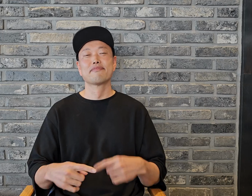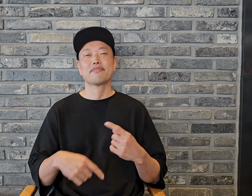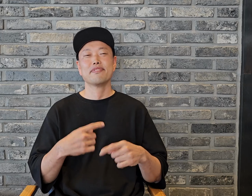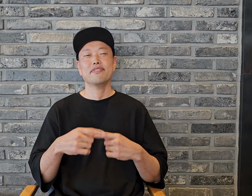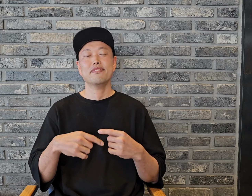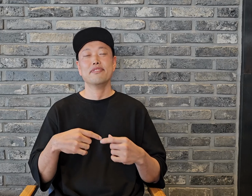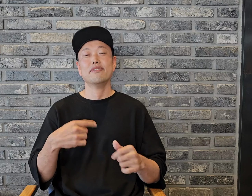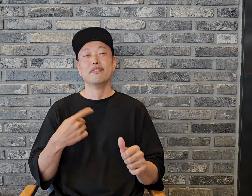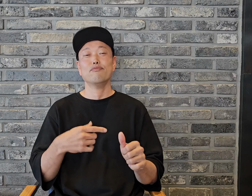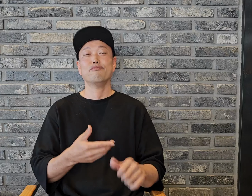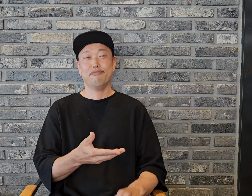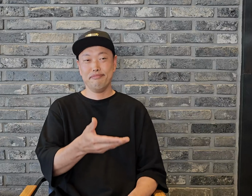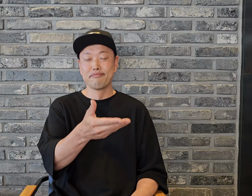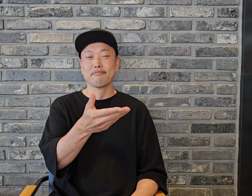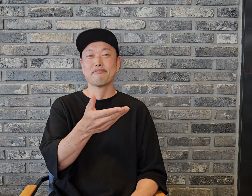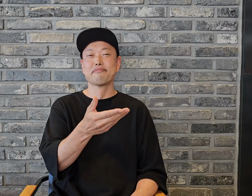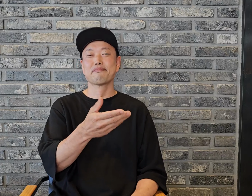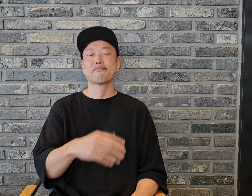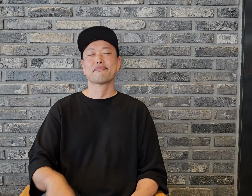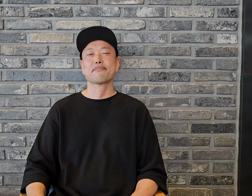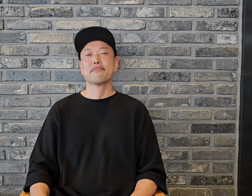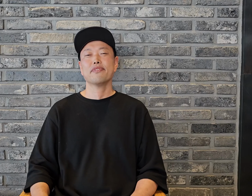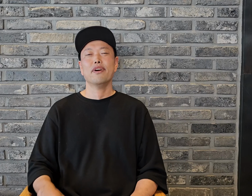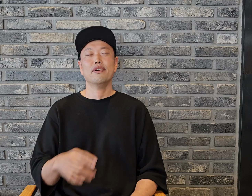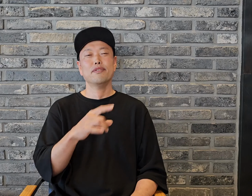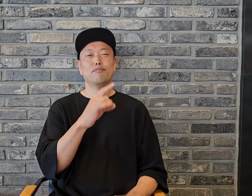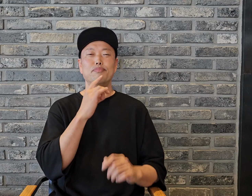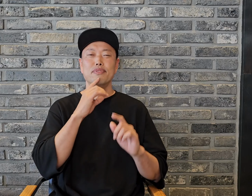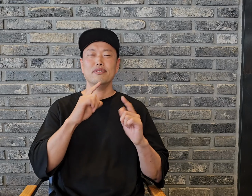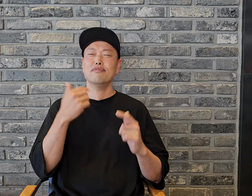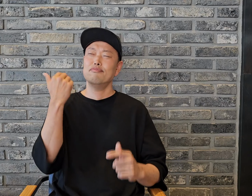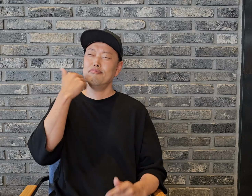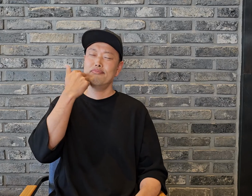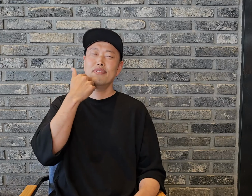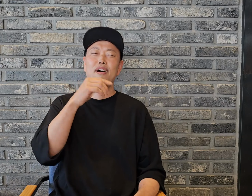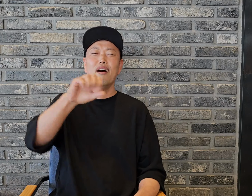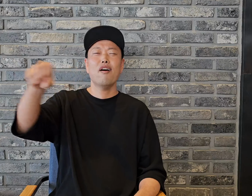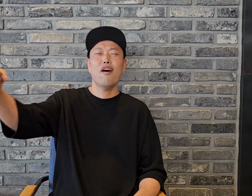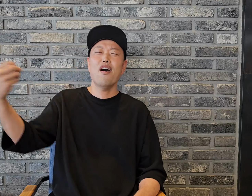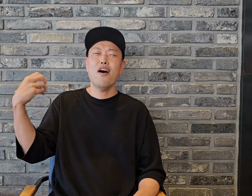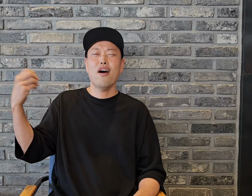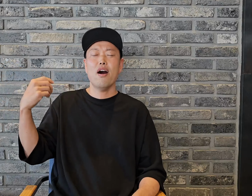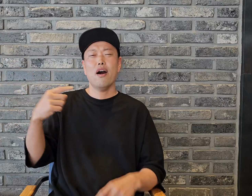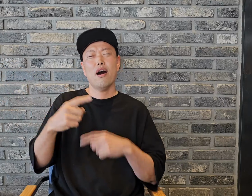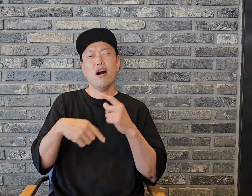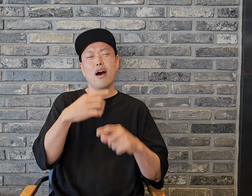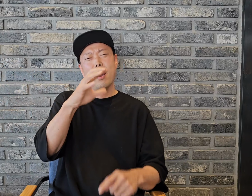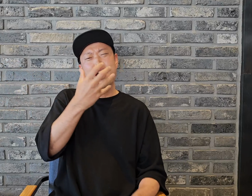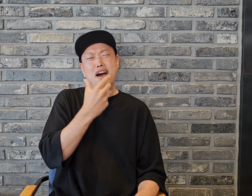I will teach you. Not only hamonthly, but there are many people who